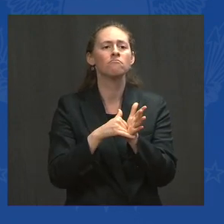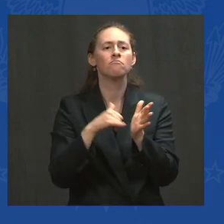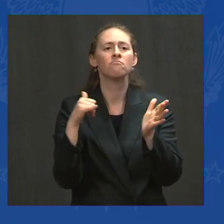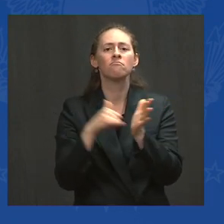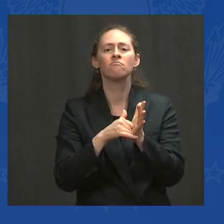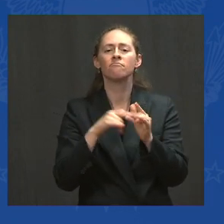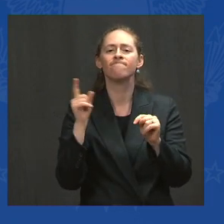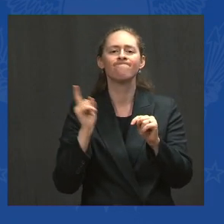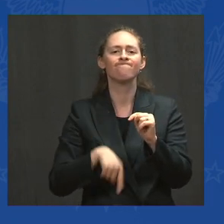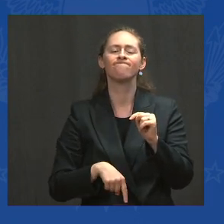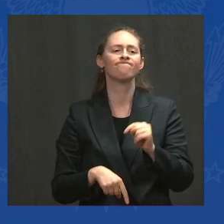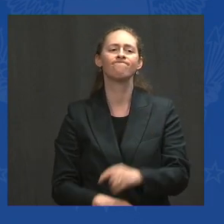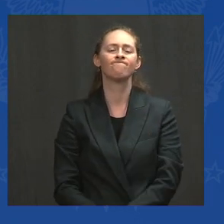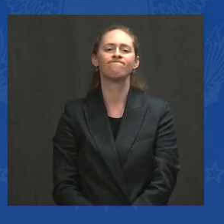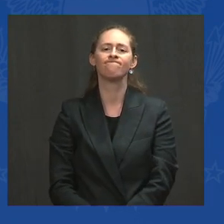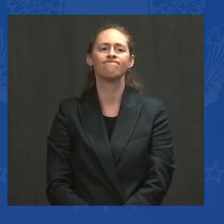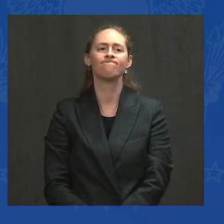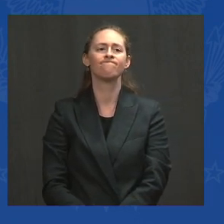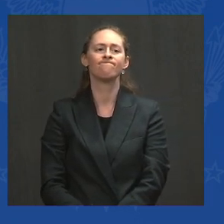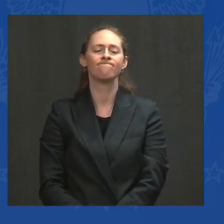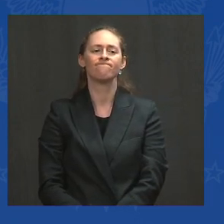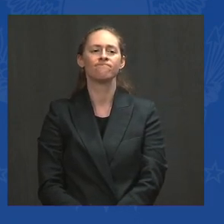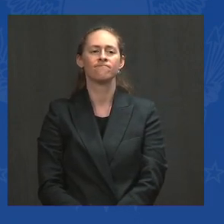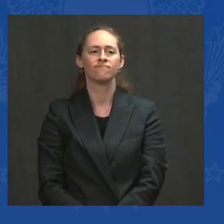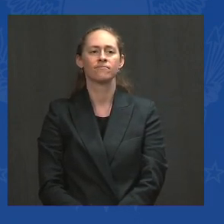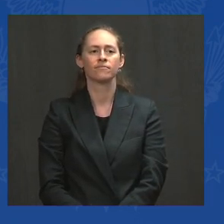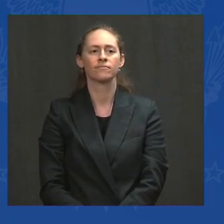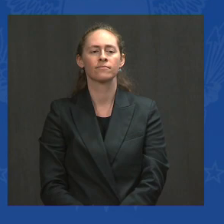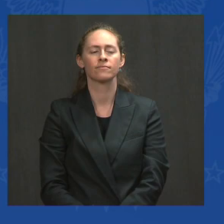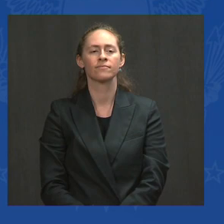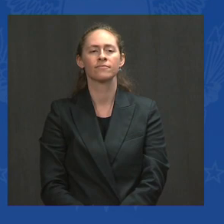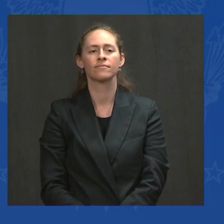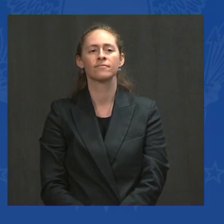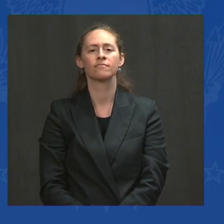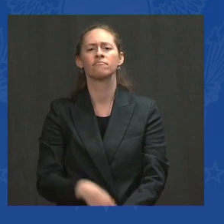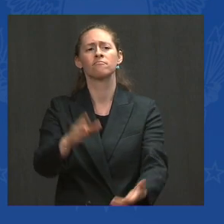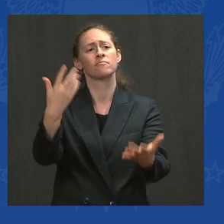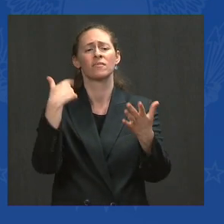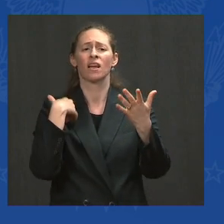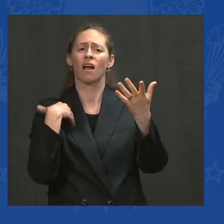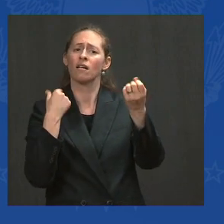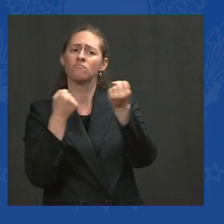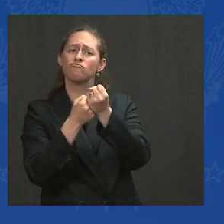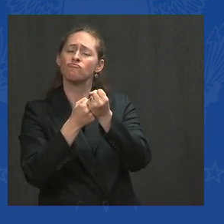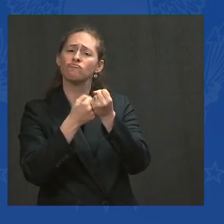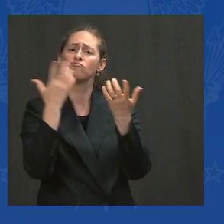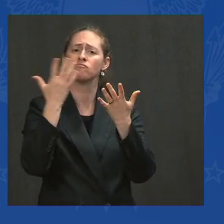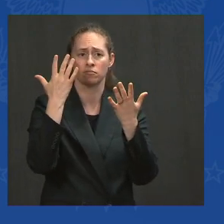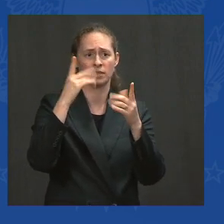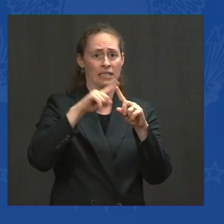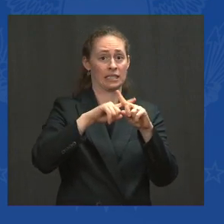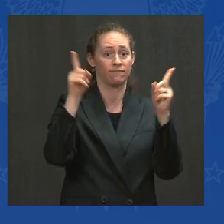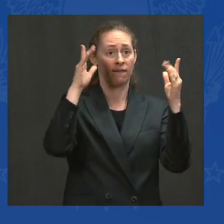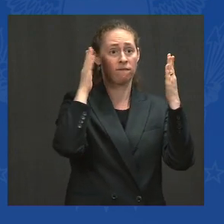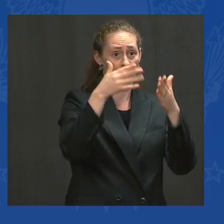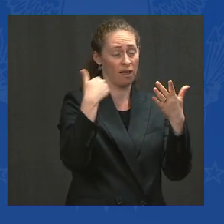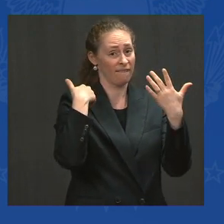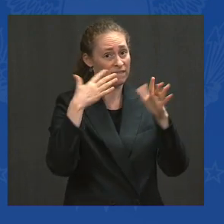The focus we had -- and I strongly support it -- and you may remember I physically went to Afghanistan.